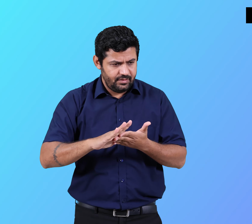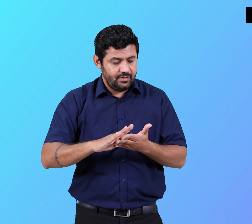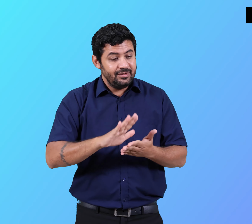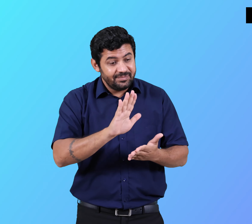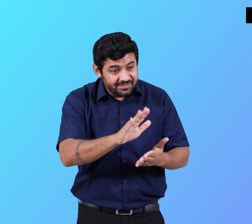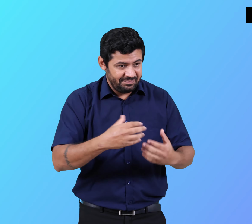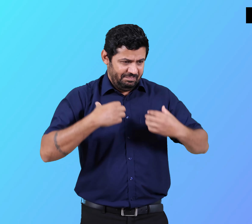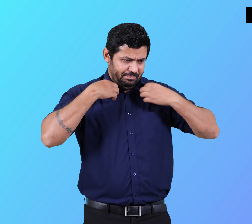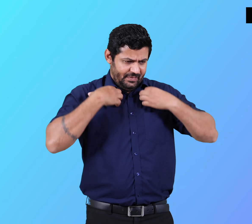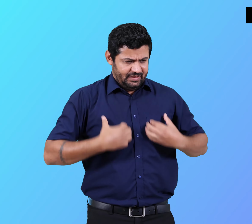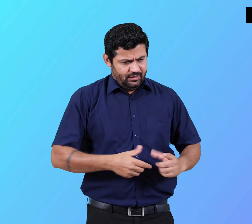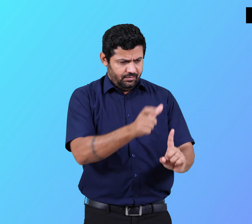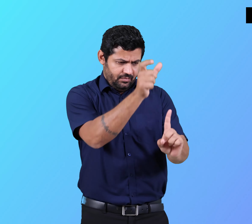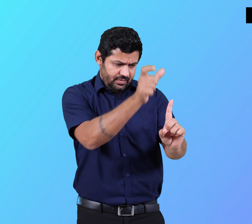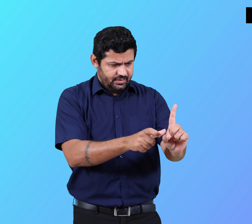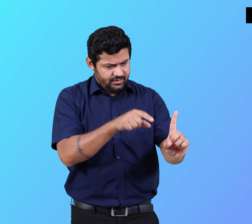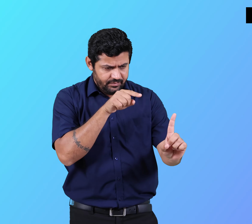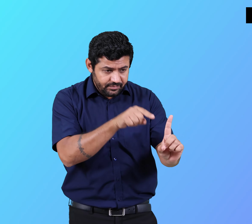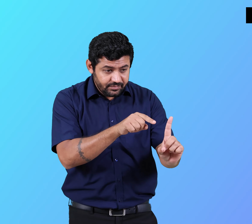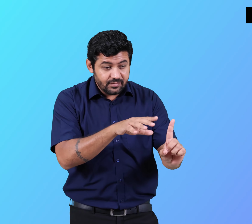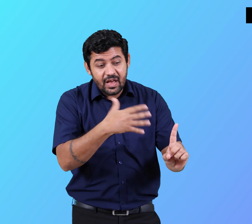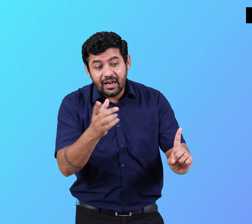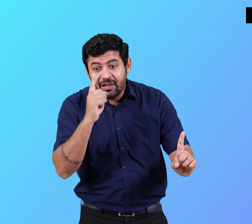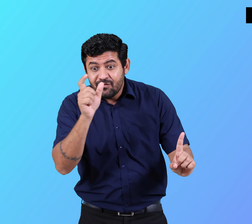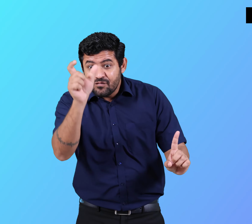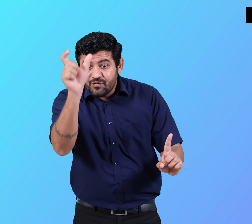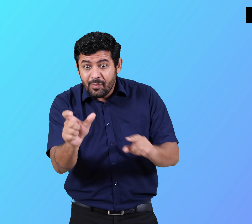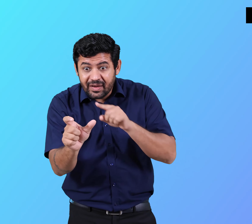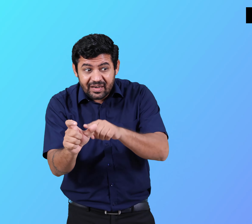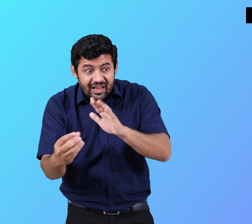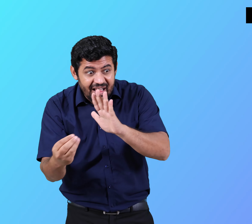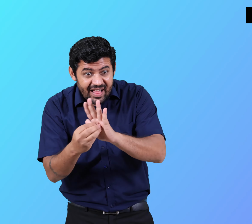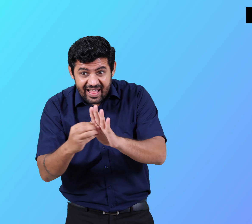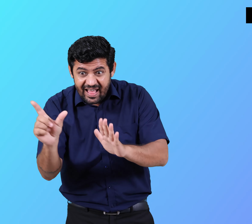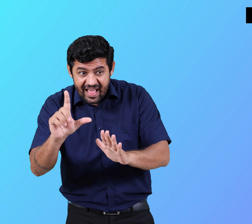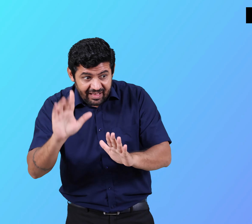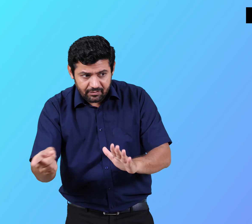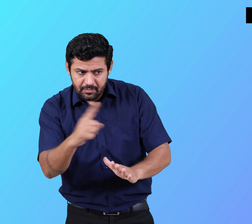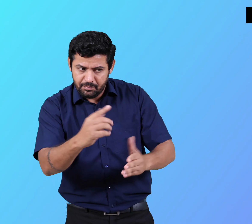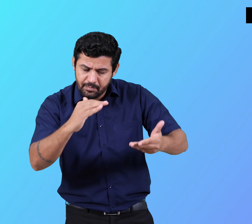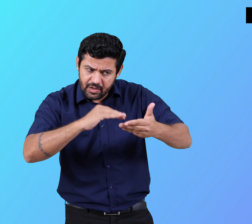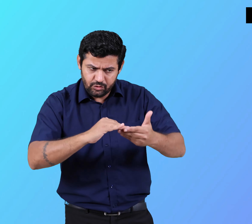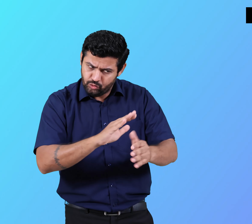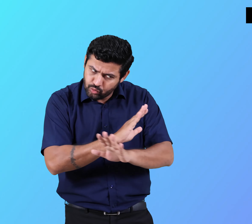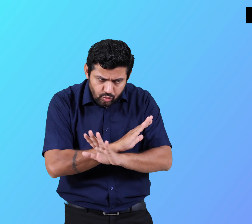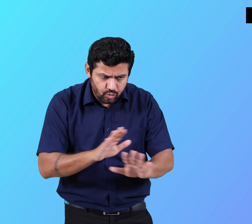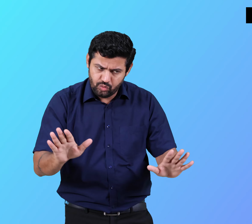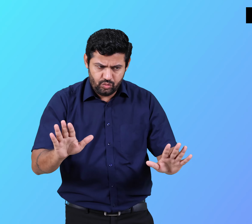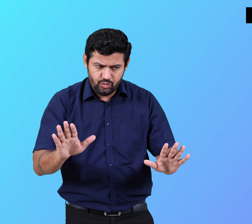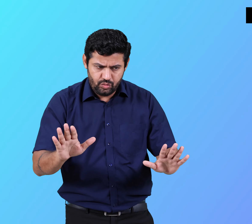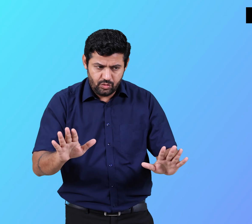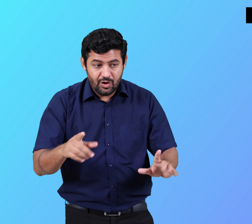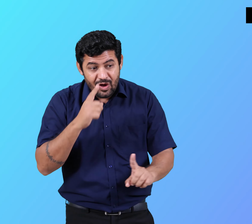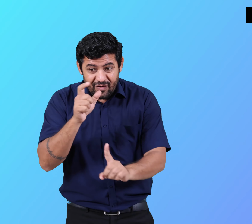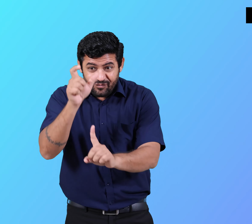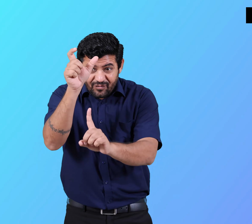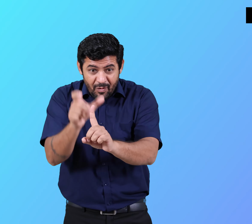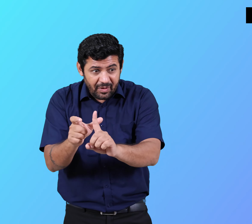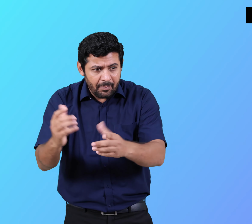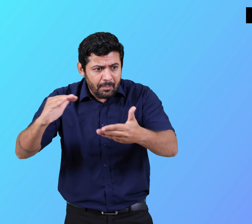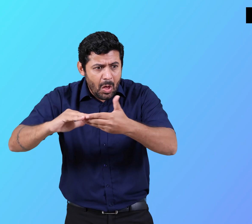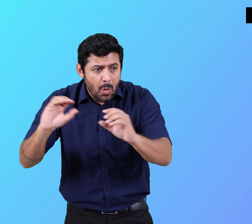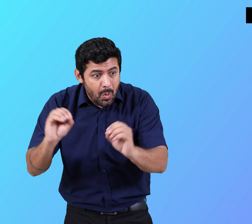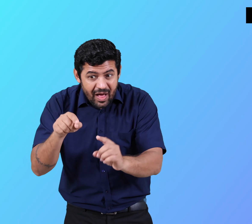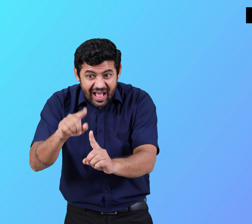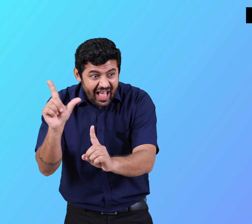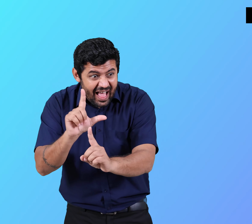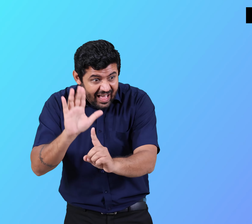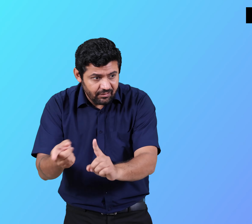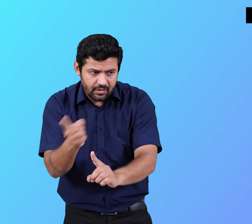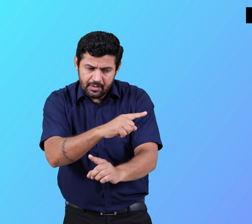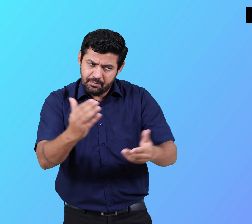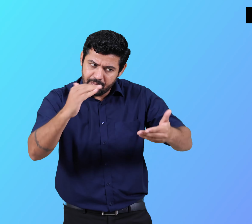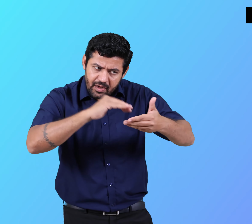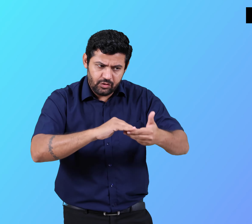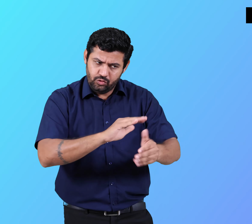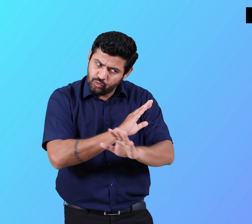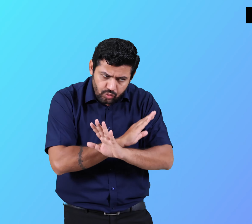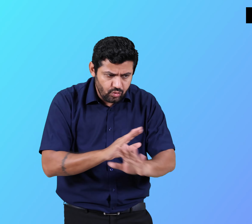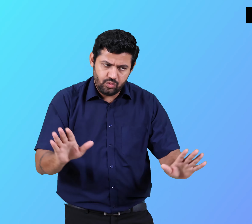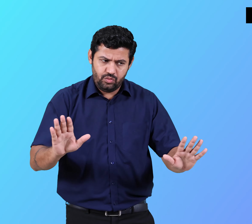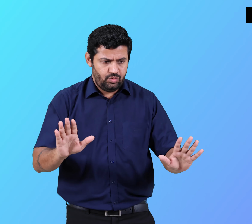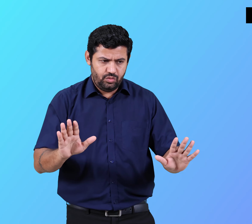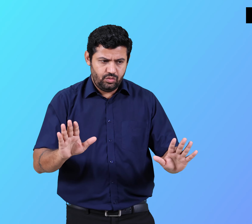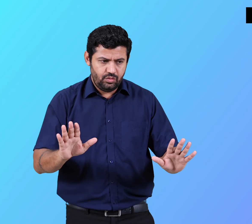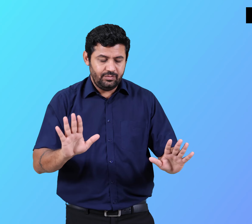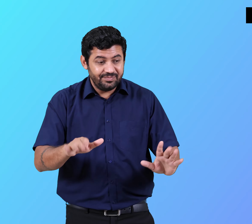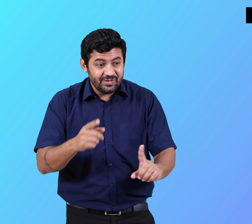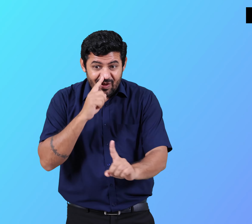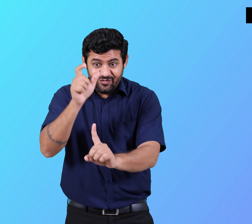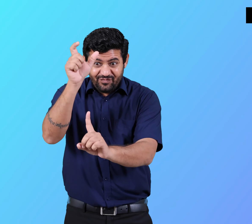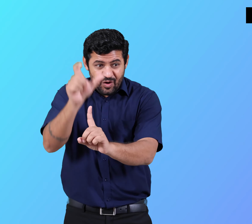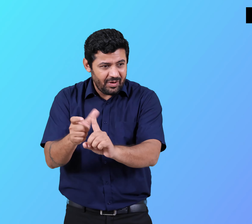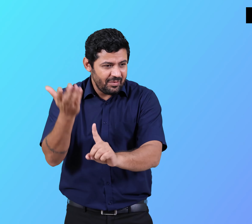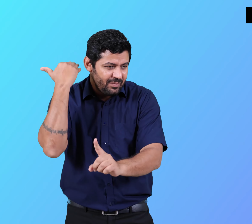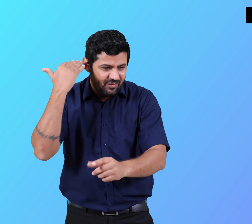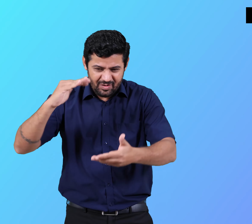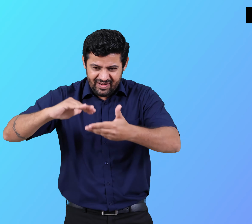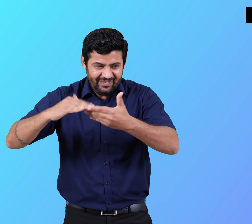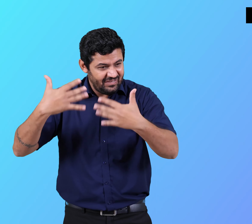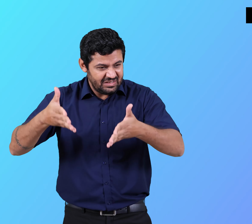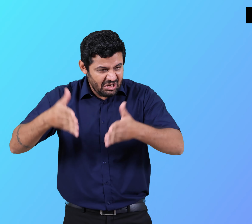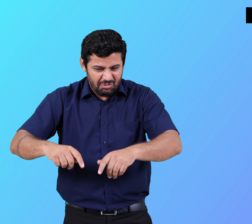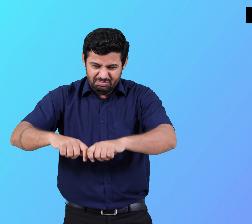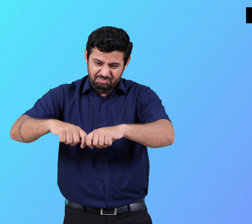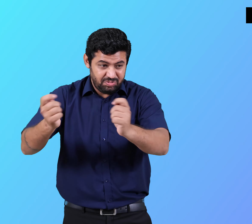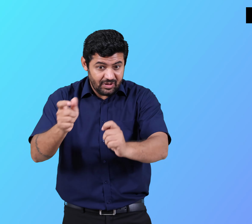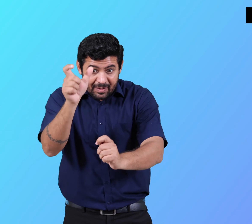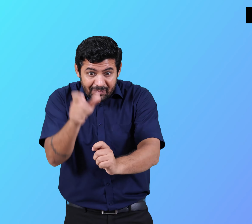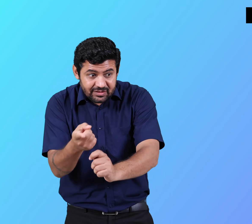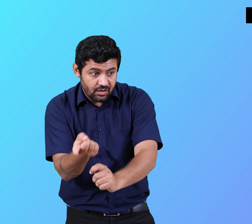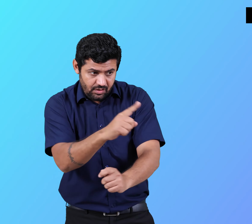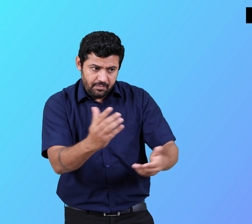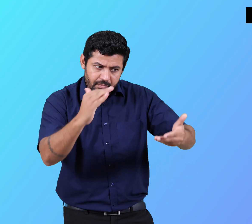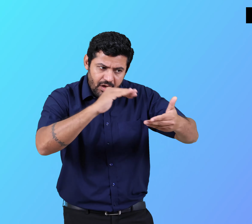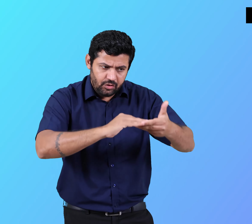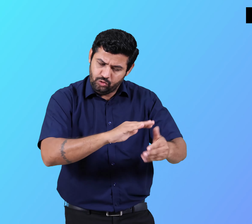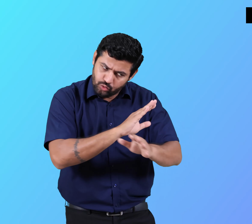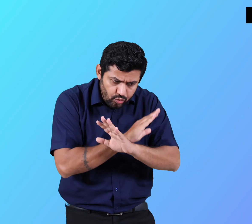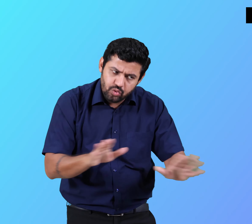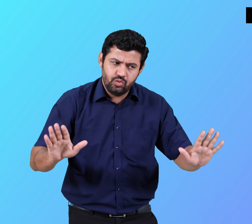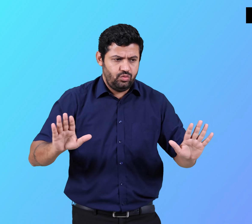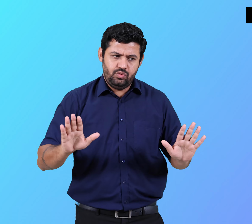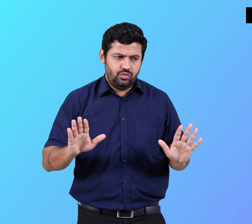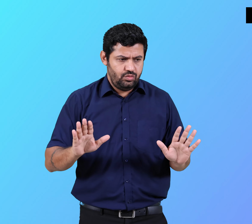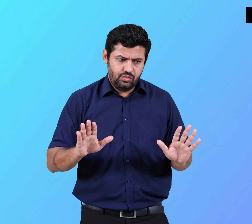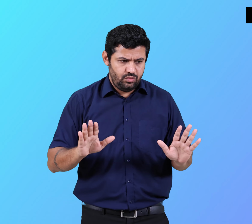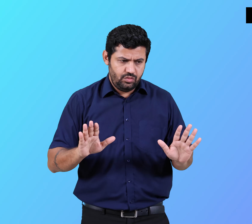“A priest is holy for his God, so he must not marry a prostitute or any woman who has had sex without being married or a divorced woman.